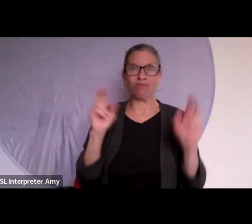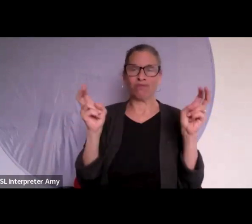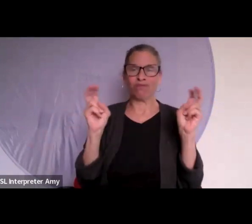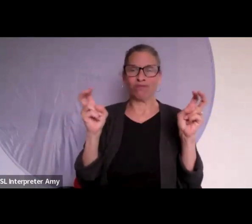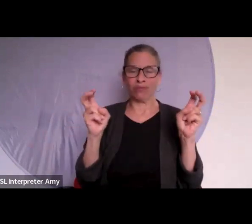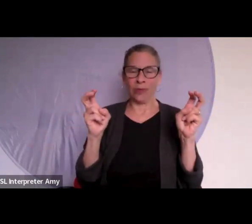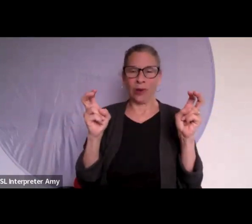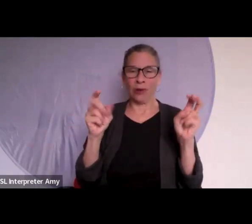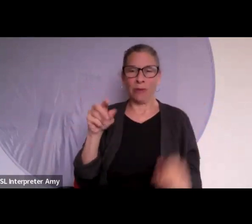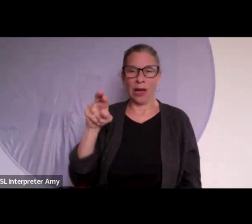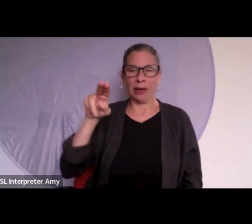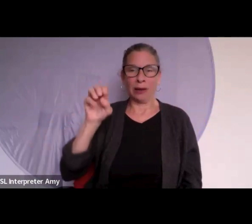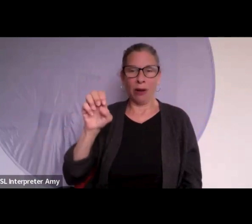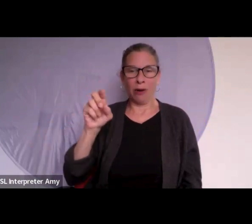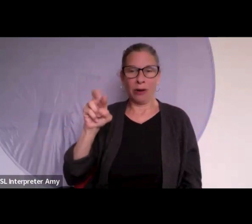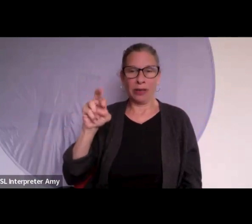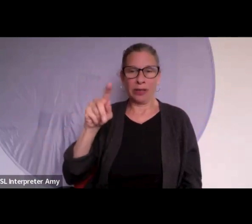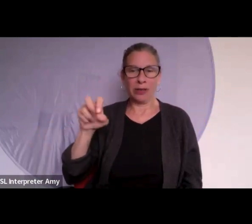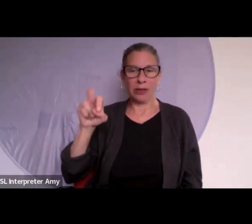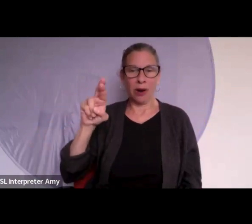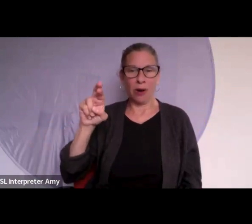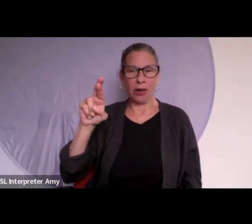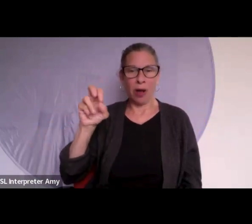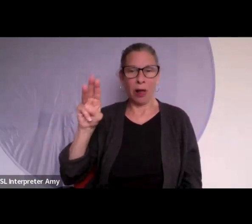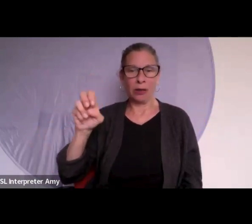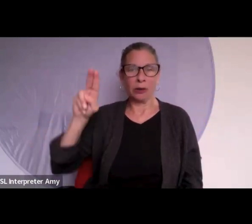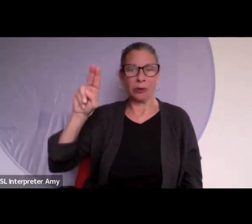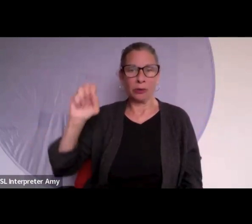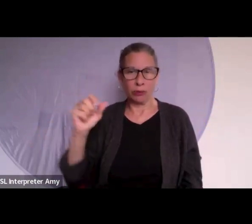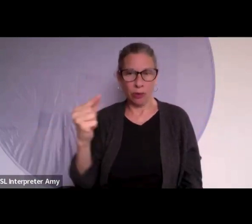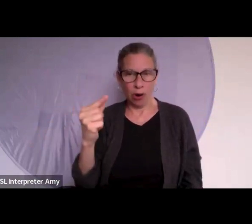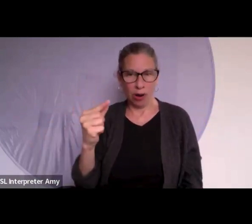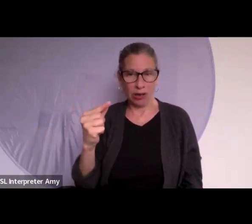give us a second, a second level to that quote. Lawrence is an